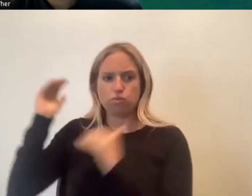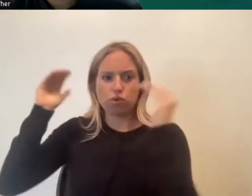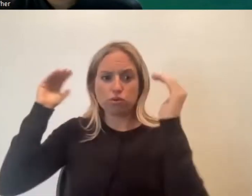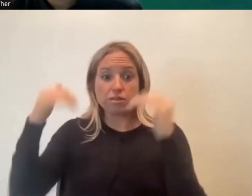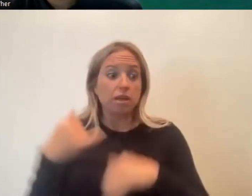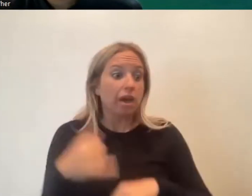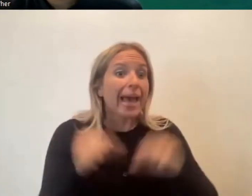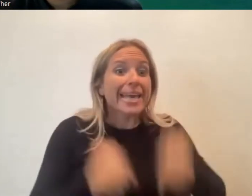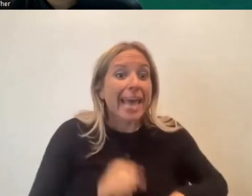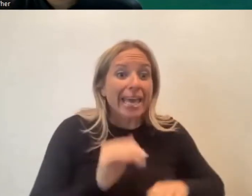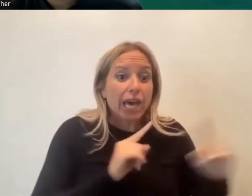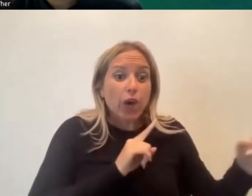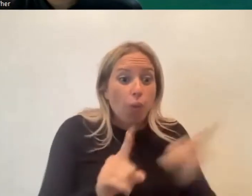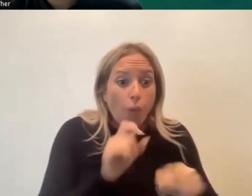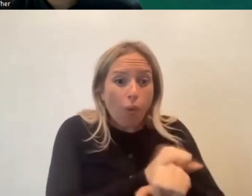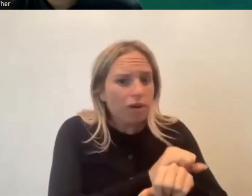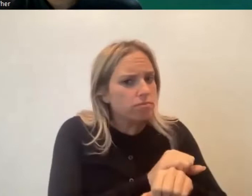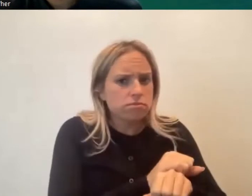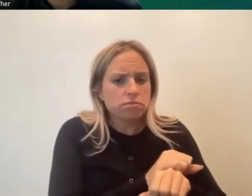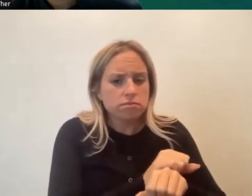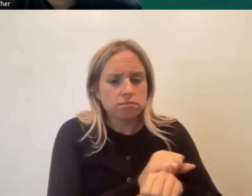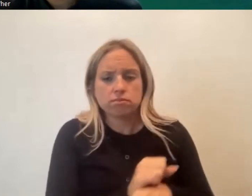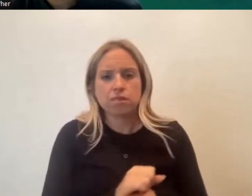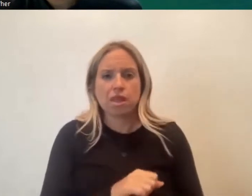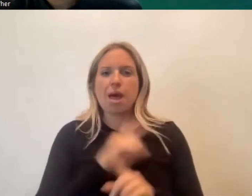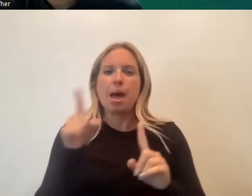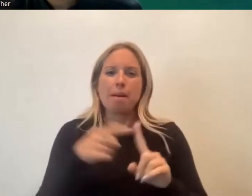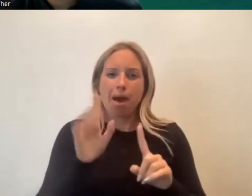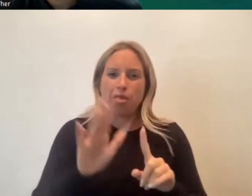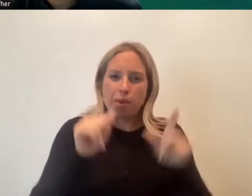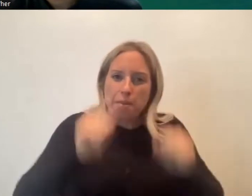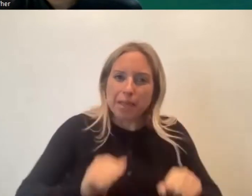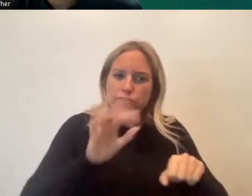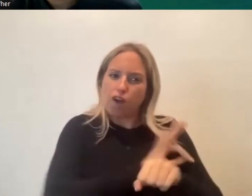It's about their ability to function in these certain areas.